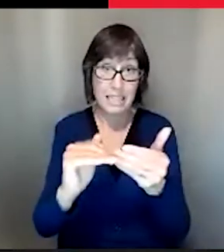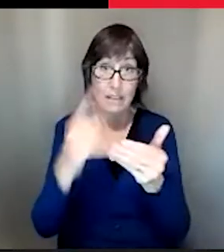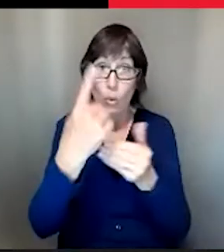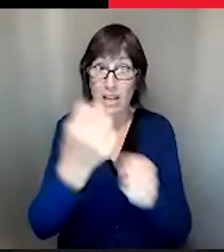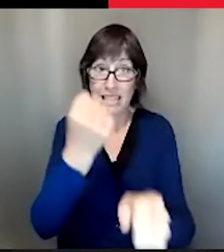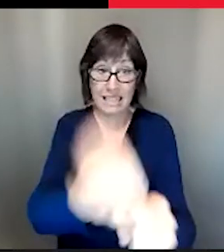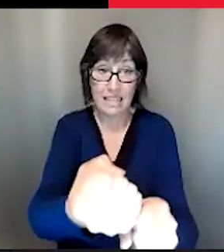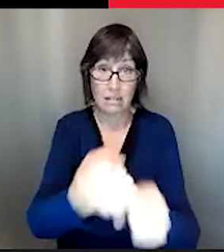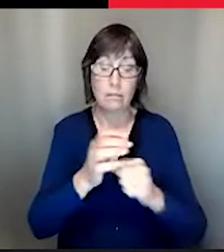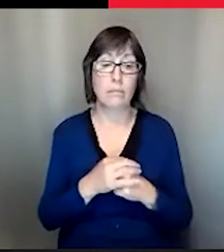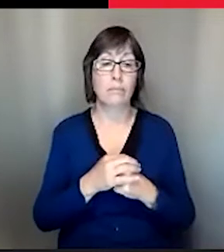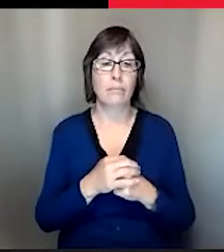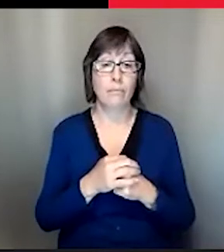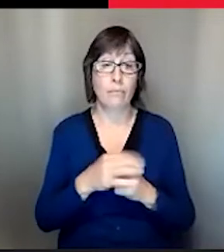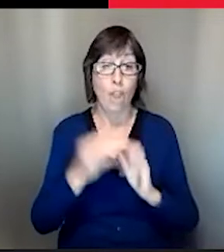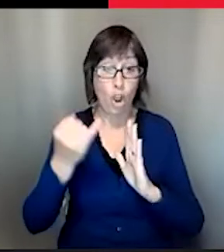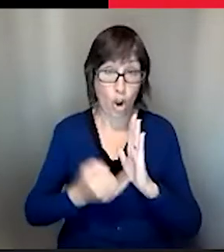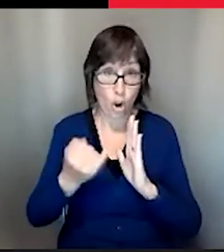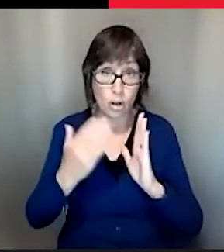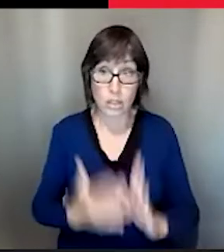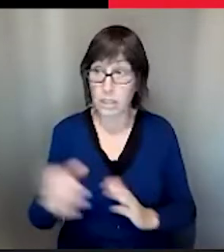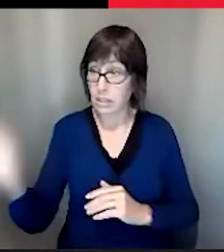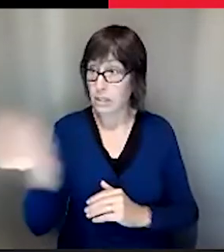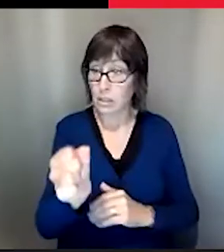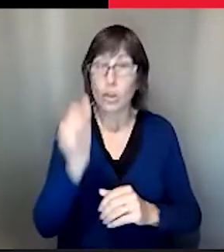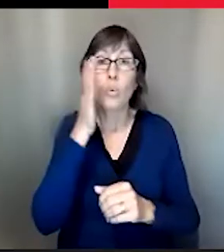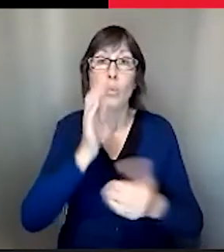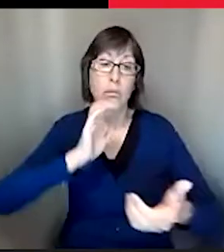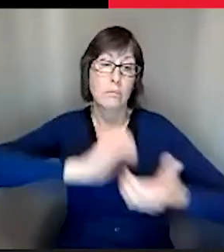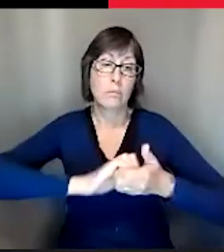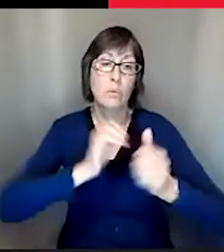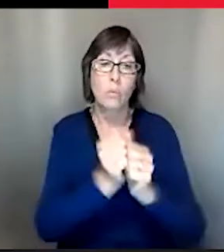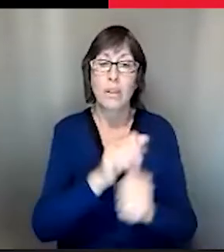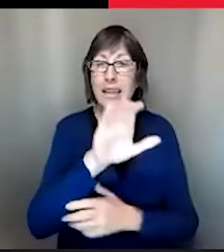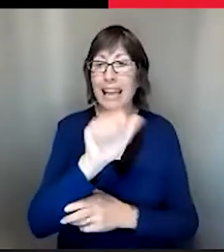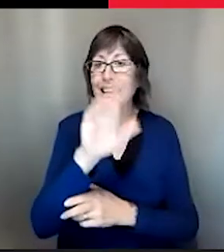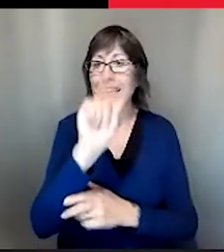Selected artists will work collaboratively with CADA and The City to develop and refine